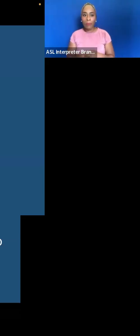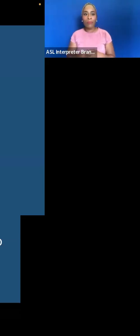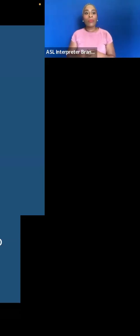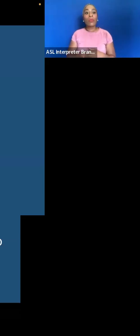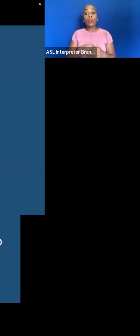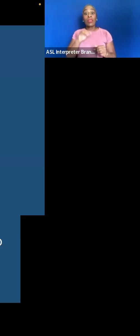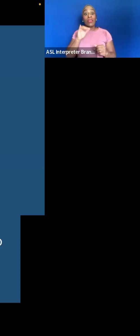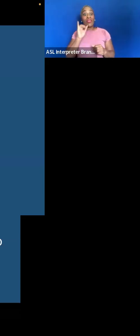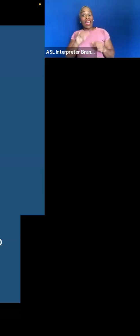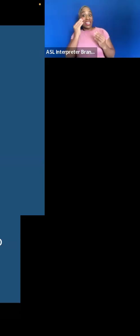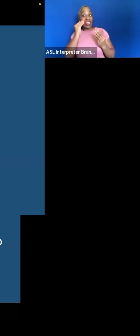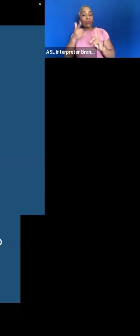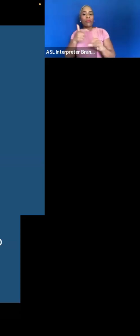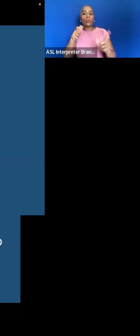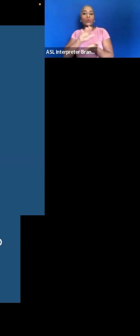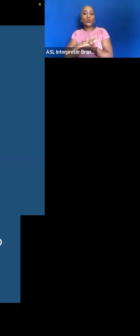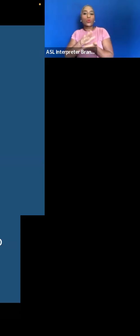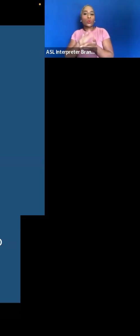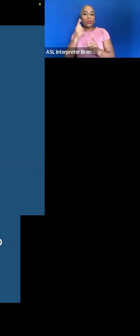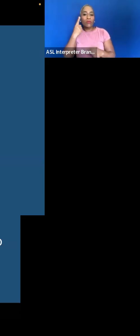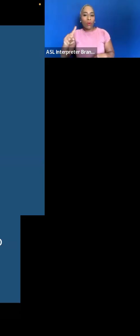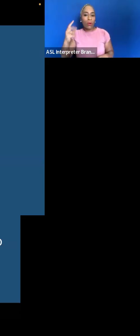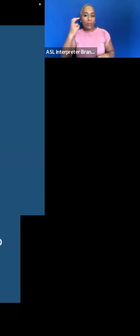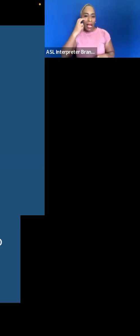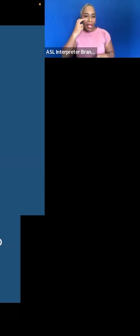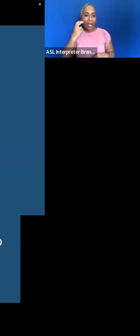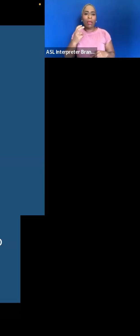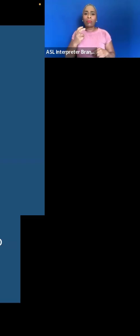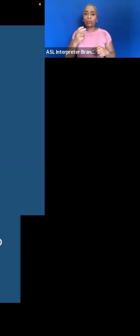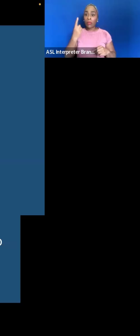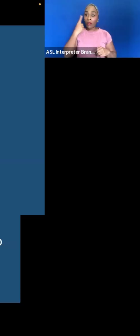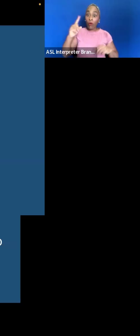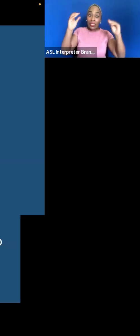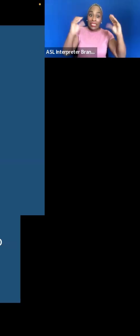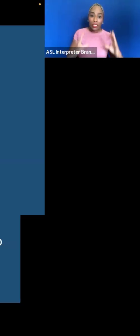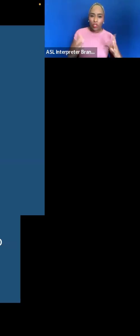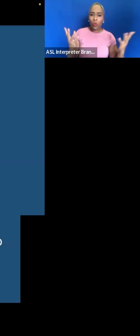It gives specific roles and responsibilities for the teacher of students with visual impairments.